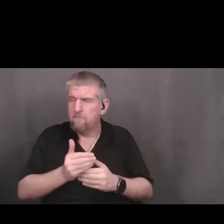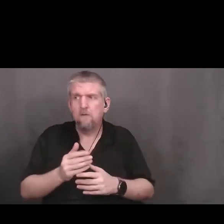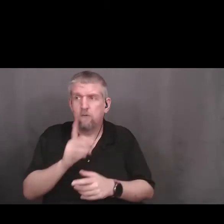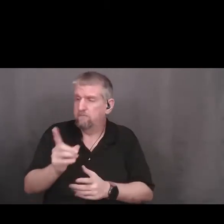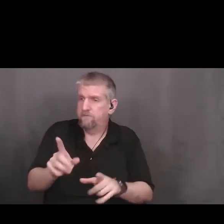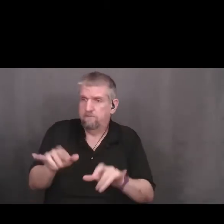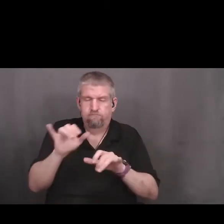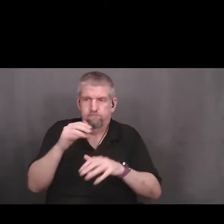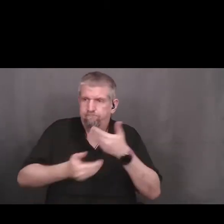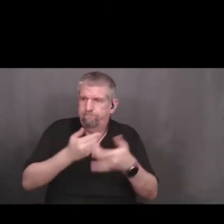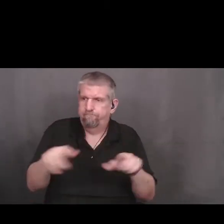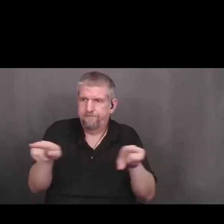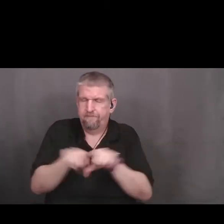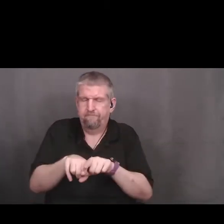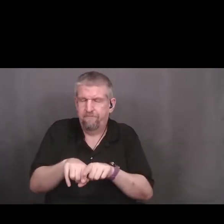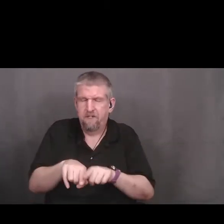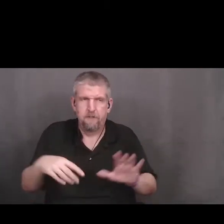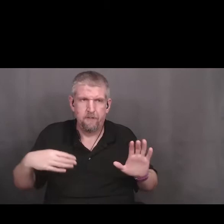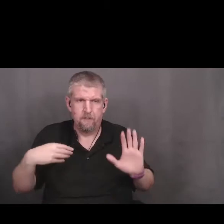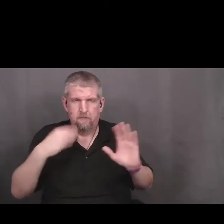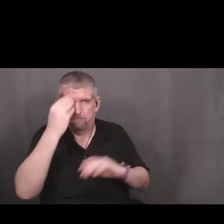you say that you're a student or a test-taker